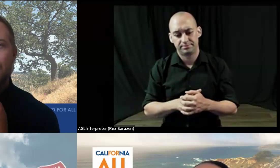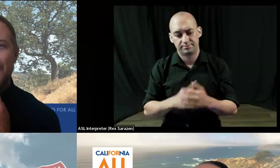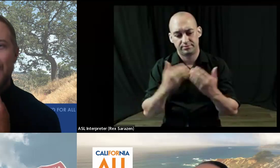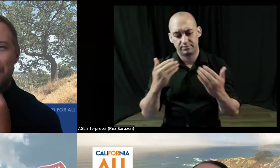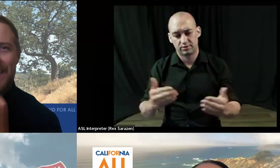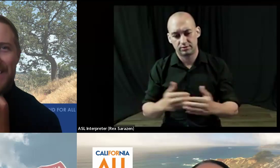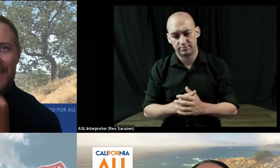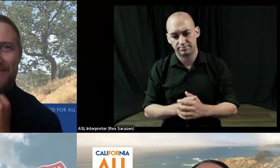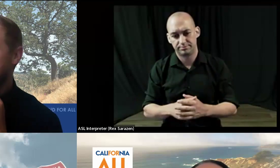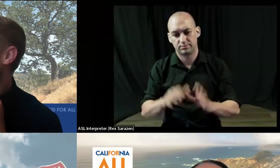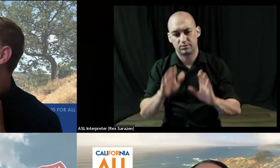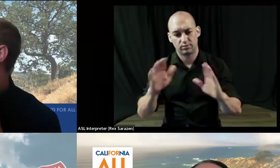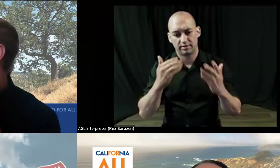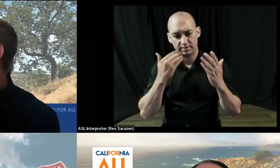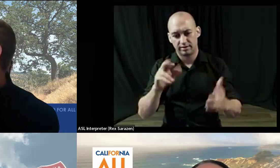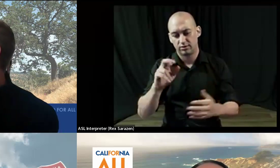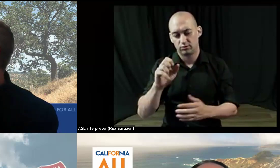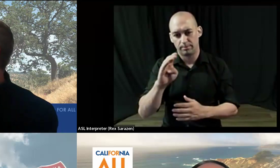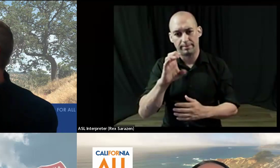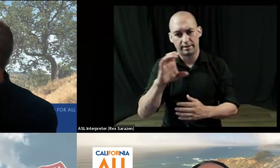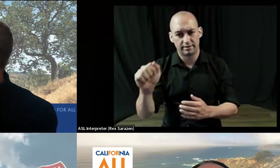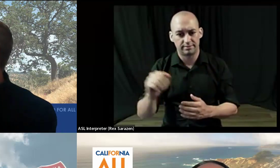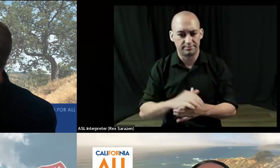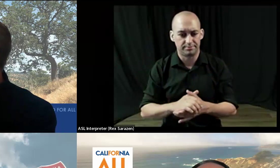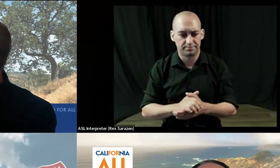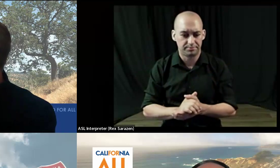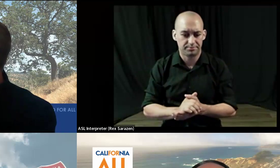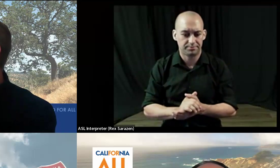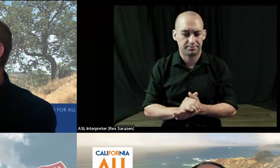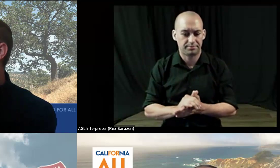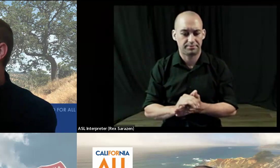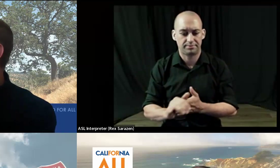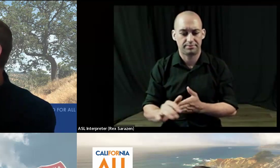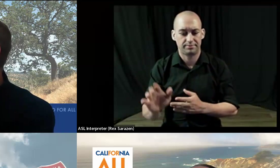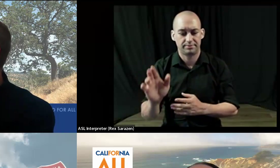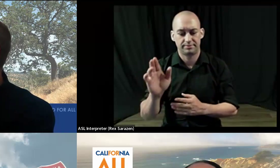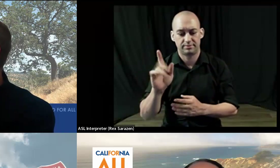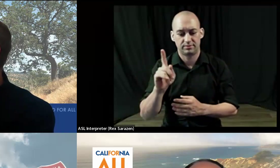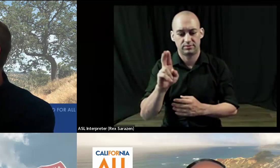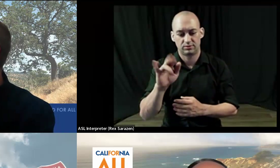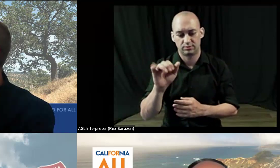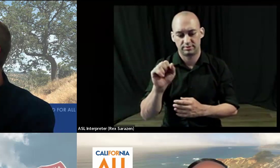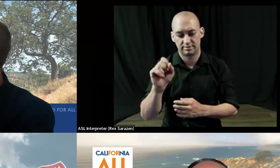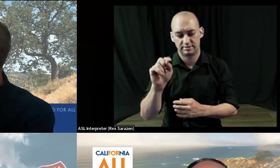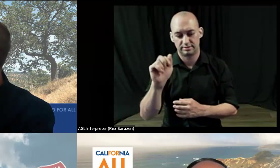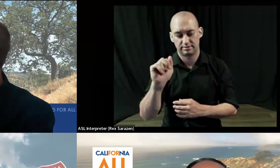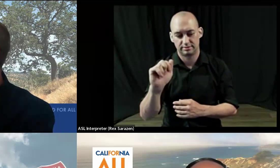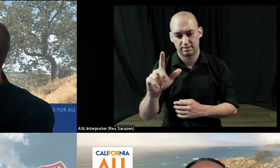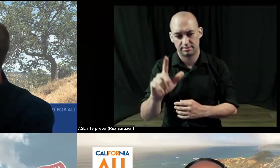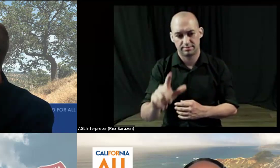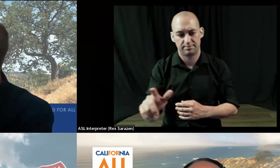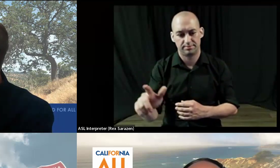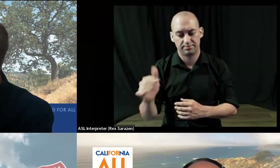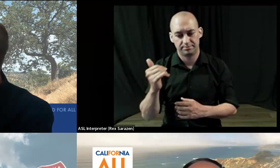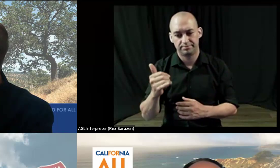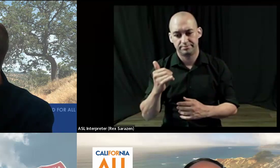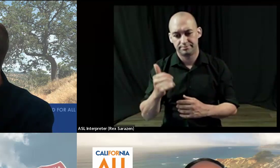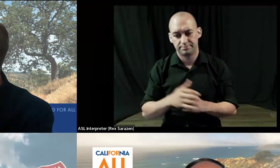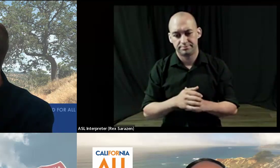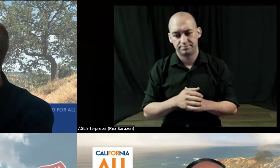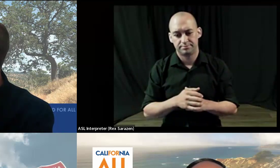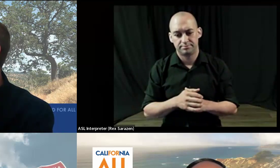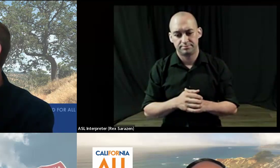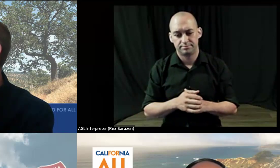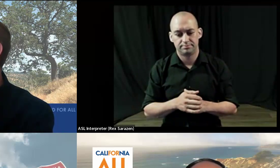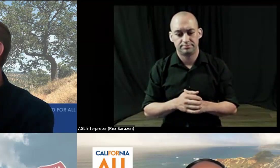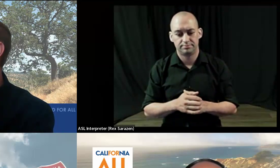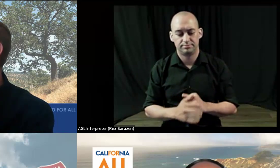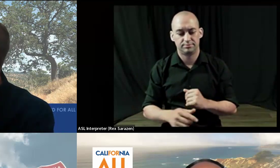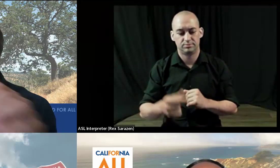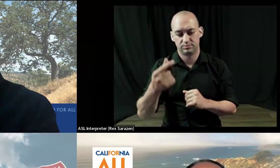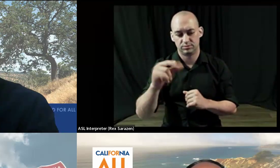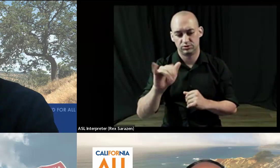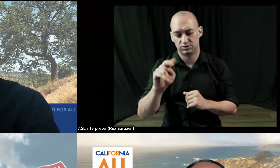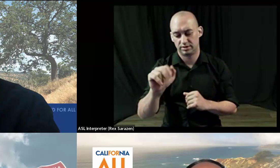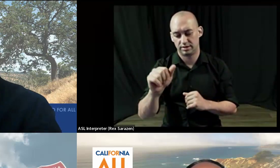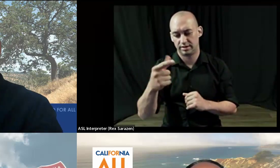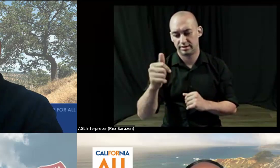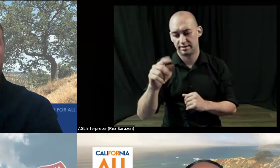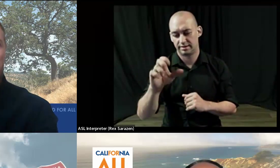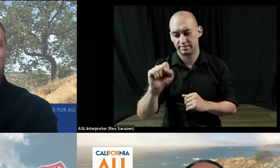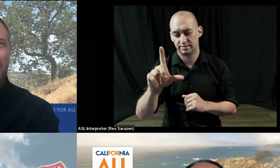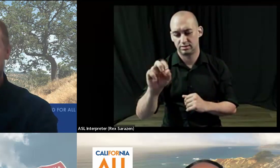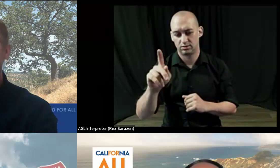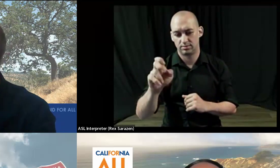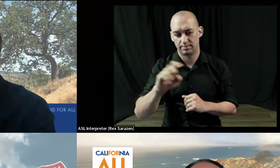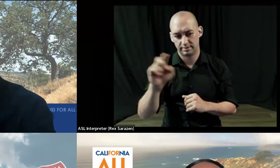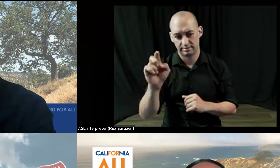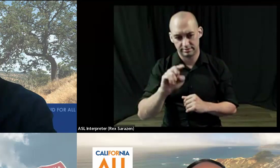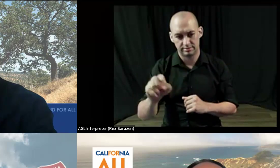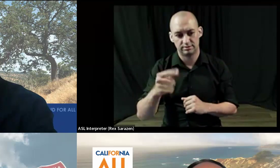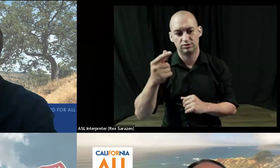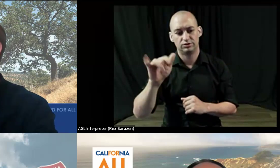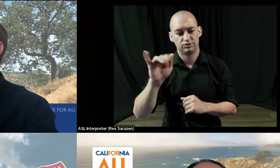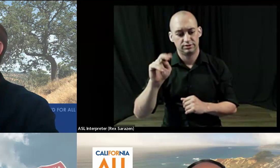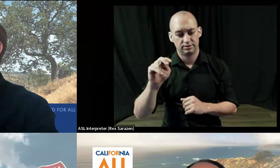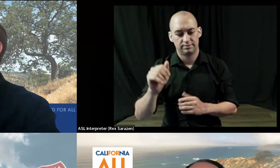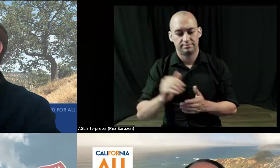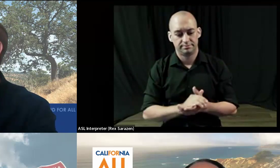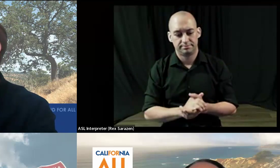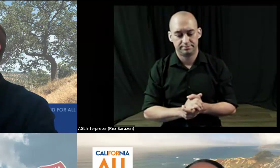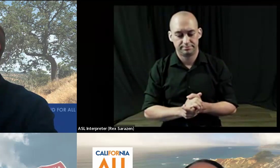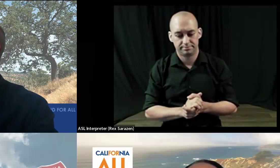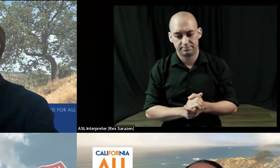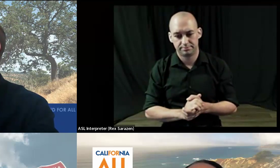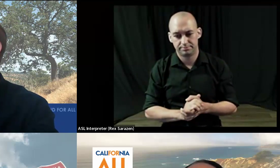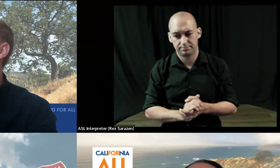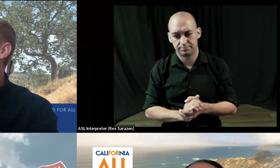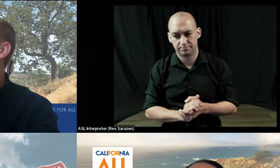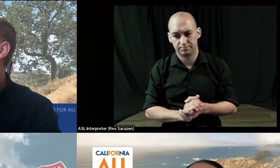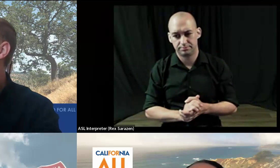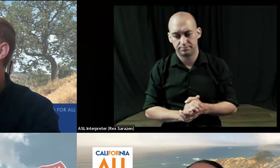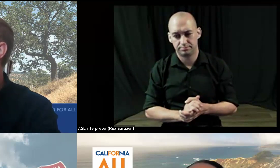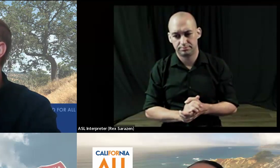Great. Thank you, Rebecca. Krystal. Oh, yeah, thank you. Thank you, Krystal. Gina.